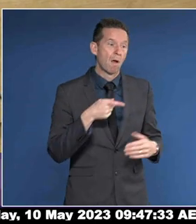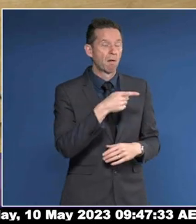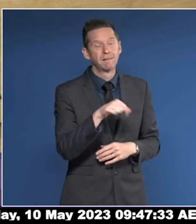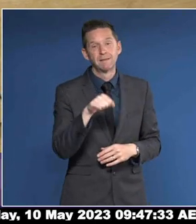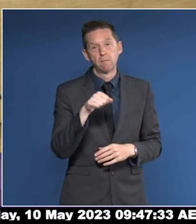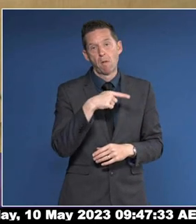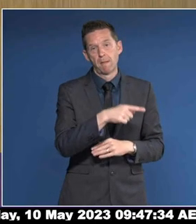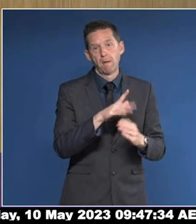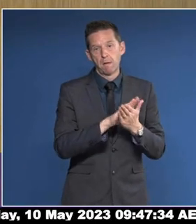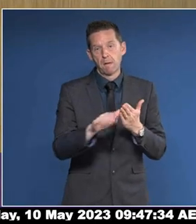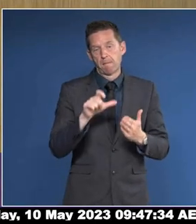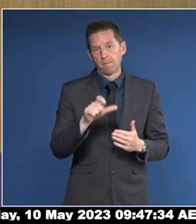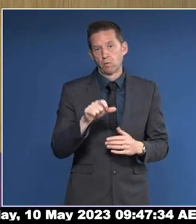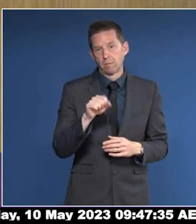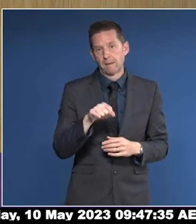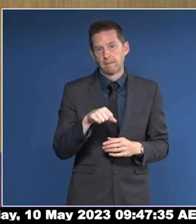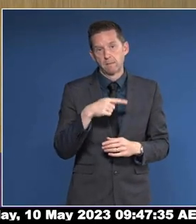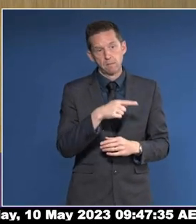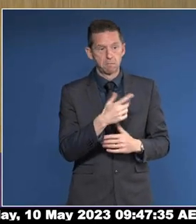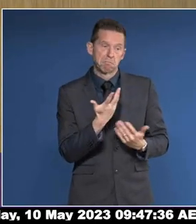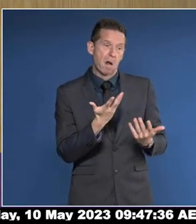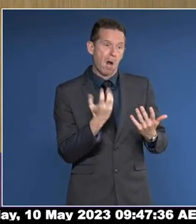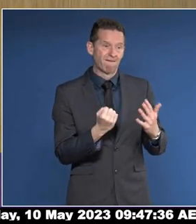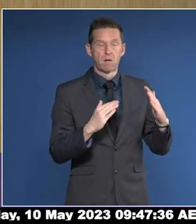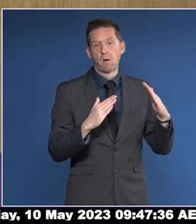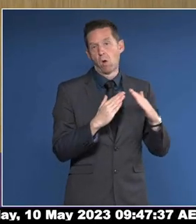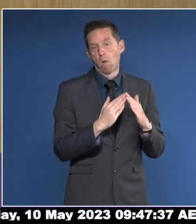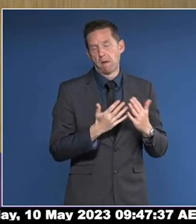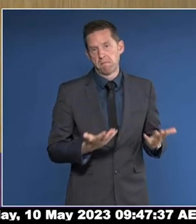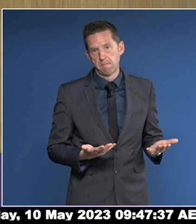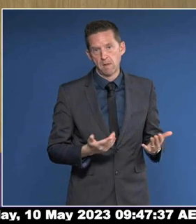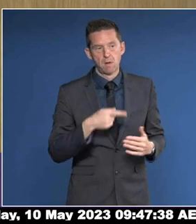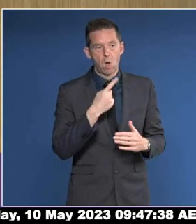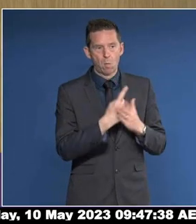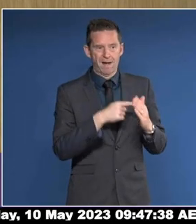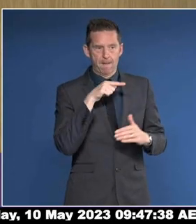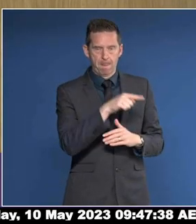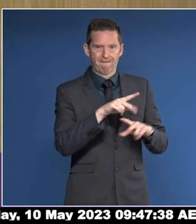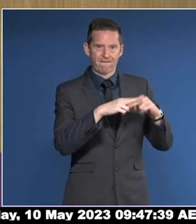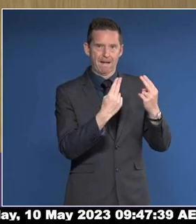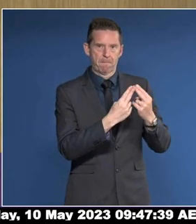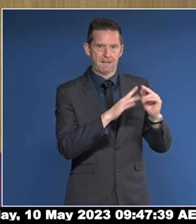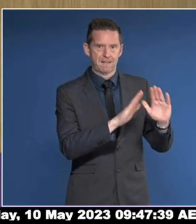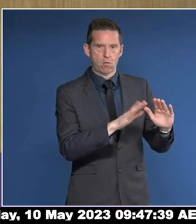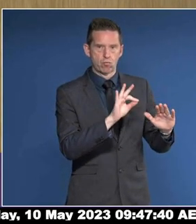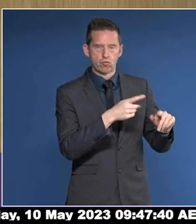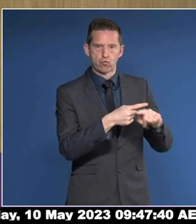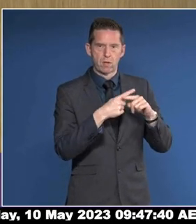they did have some housing stability, and it was that family only in that house. You've seen the photos of the conditions of the house, haven't you?